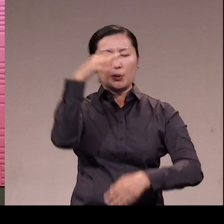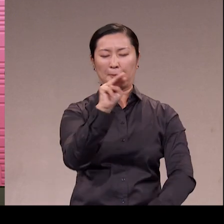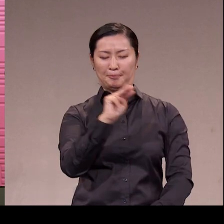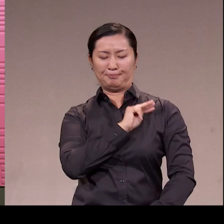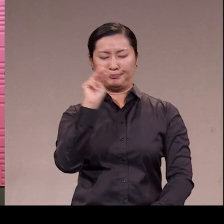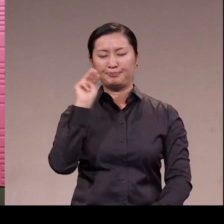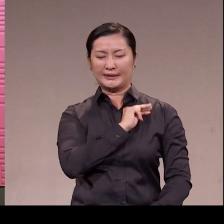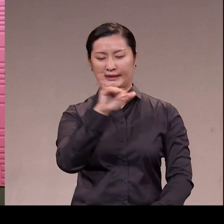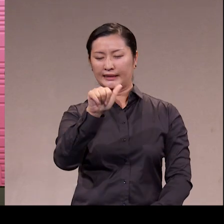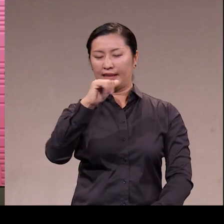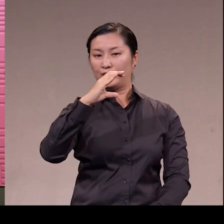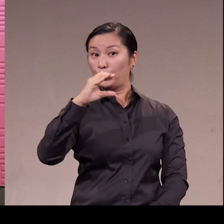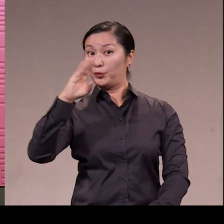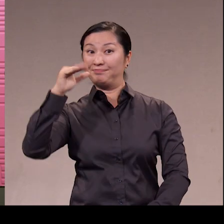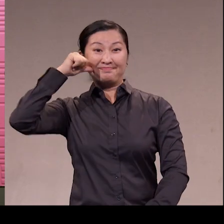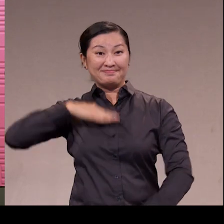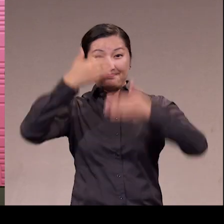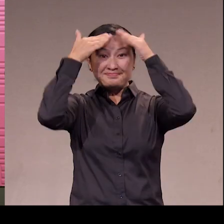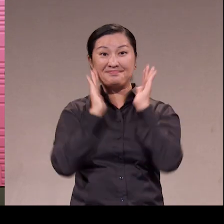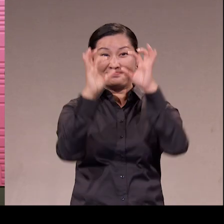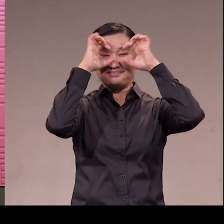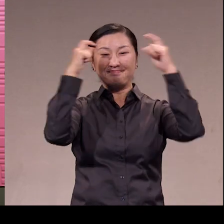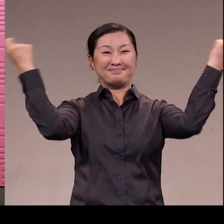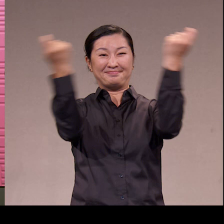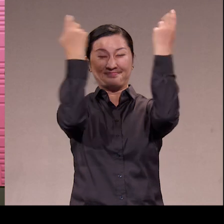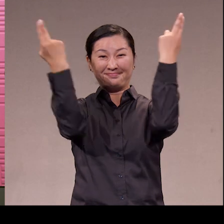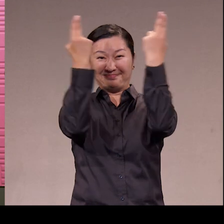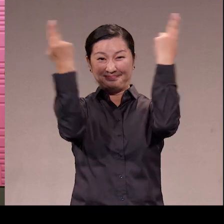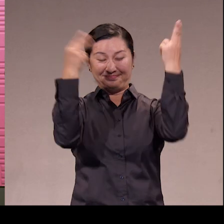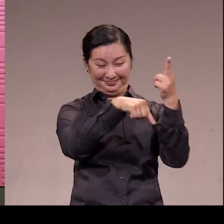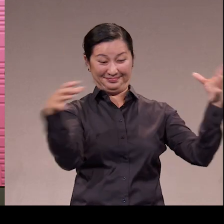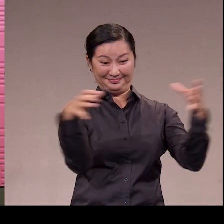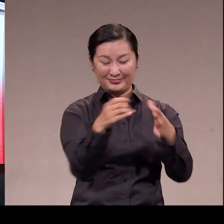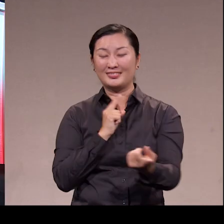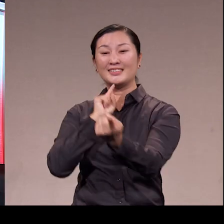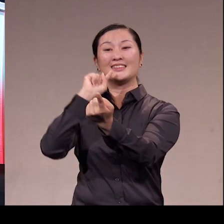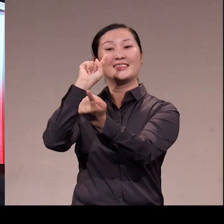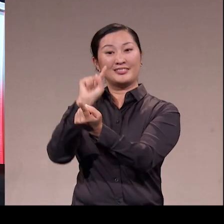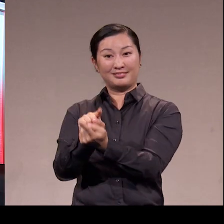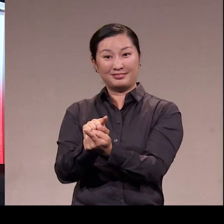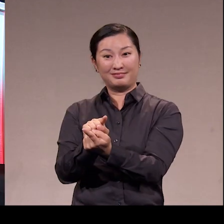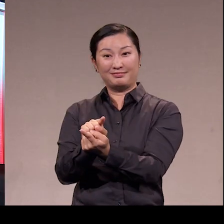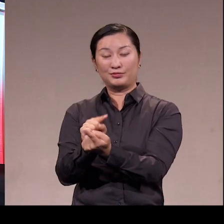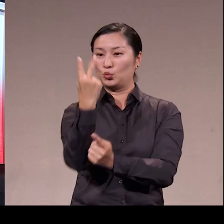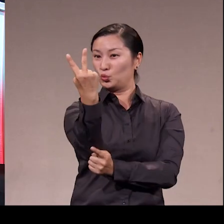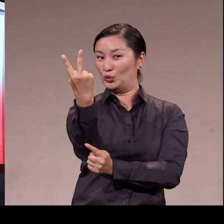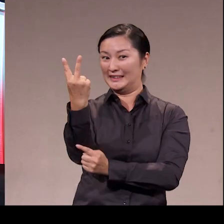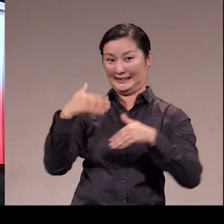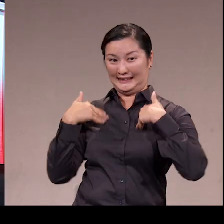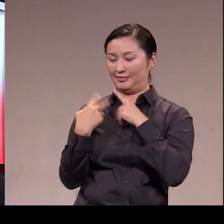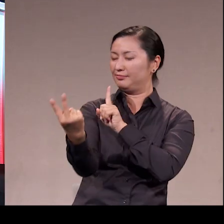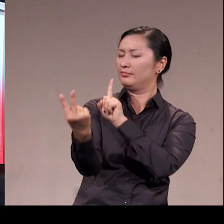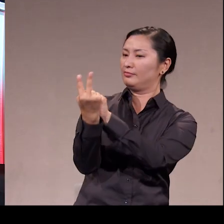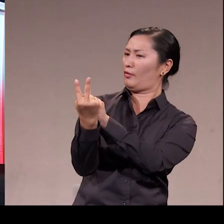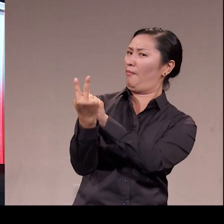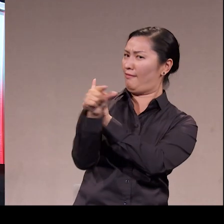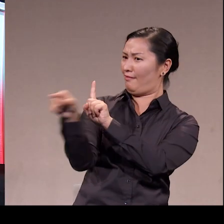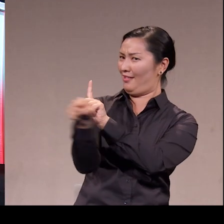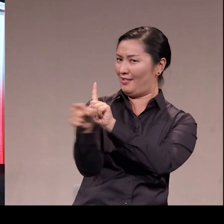Minister Yaacob's Hari Raya get-together. First, on the left side, is Captain Muhammad Azlan Abdul Latiff.